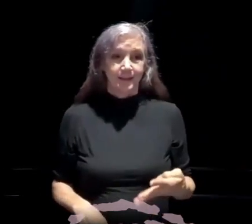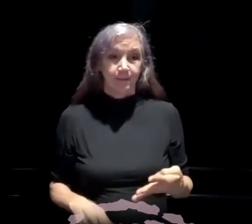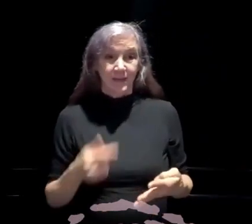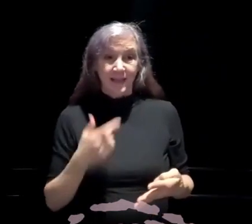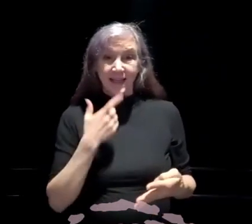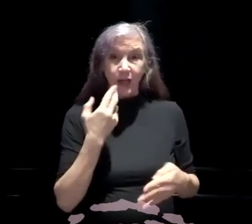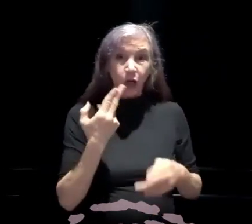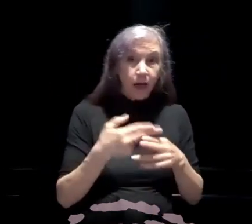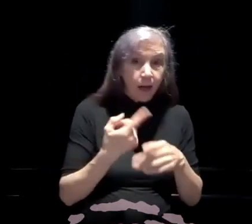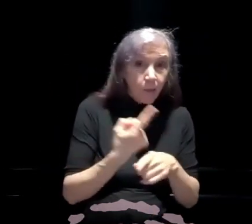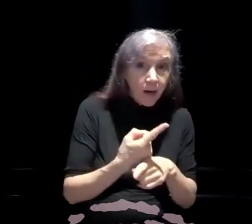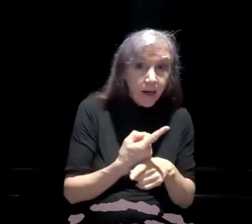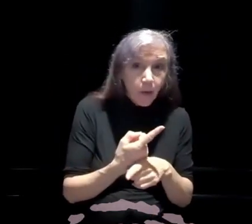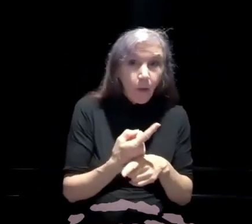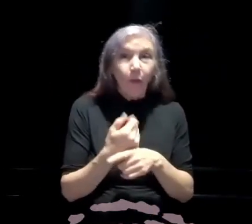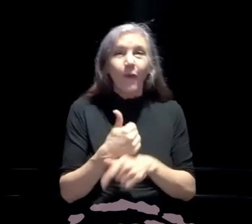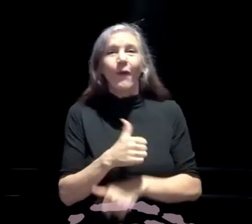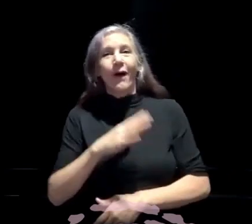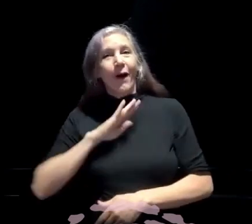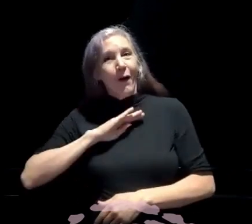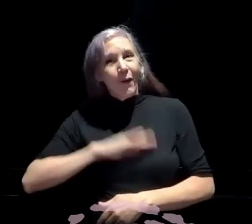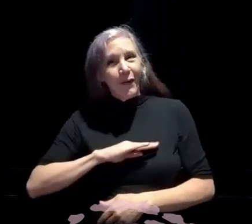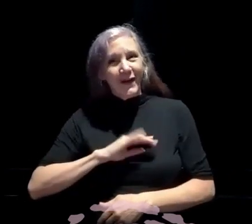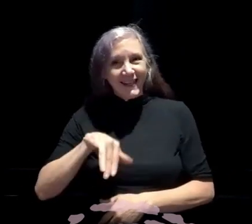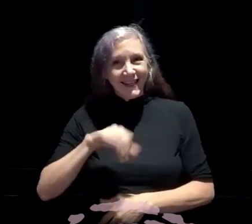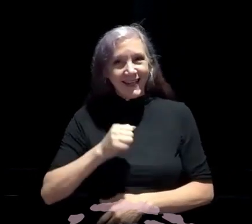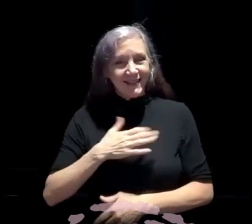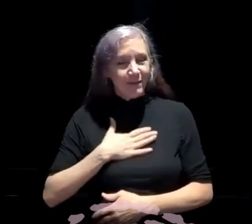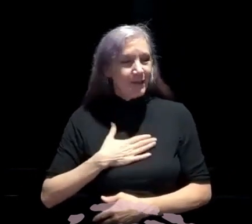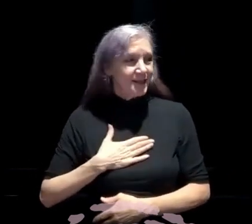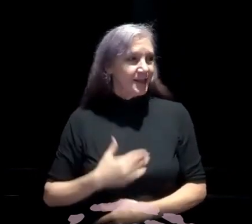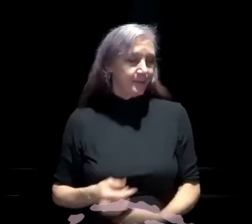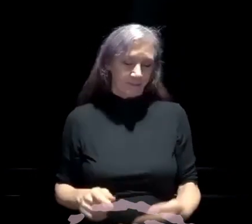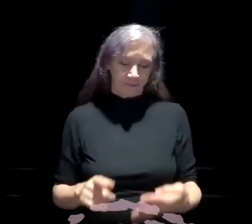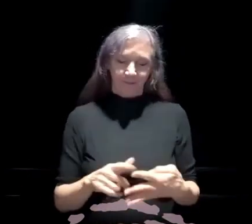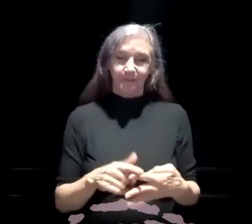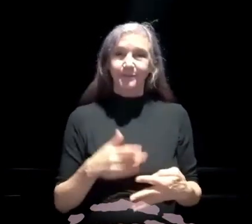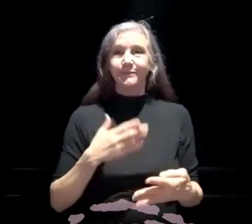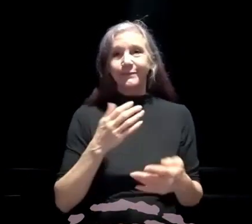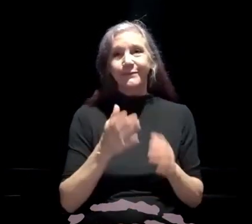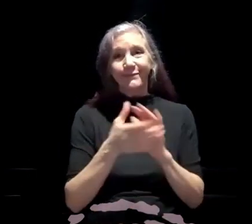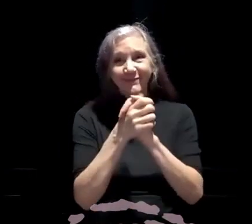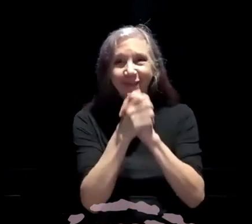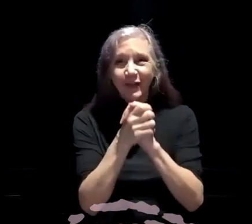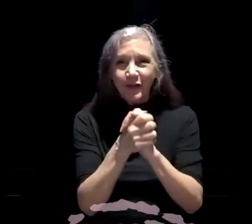Out your last name correctly. I did, oh my gosh, I'm so pleased. That's great.